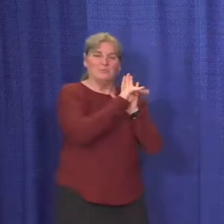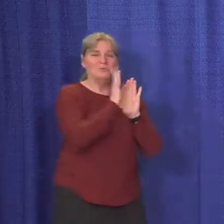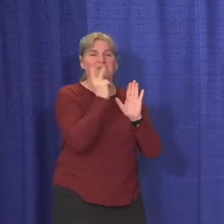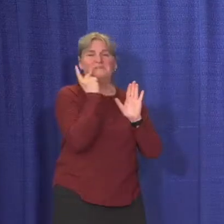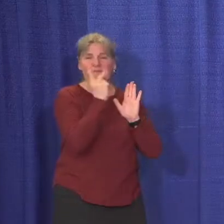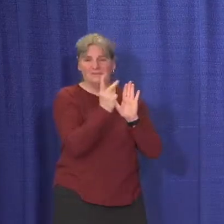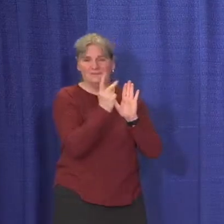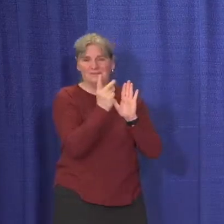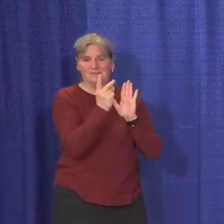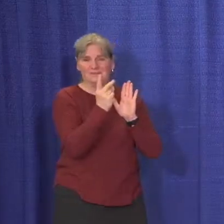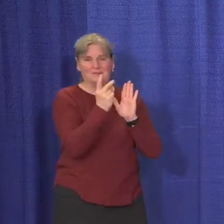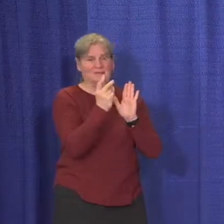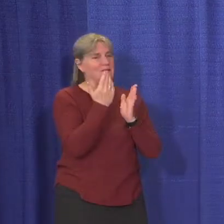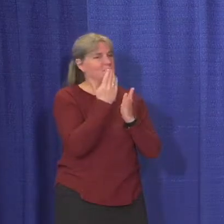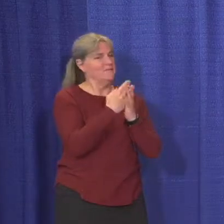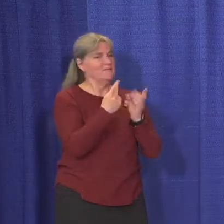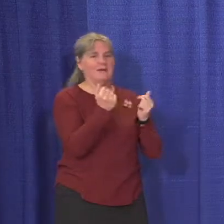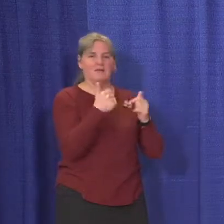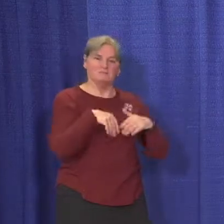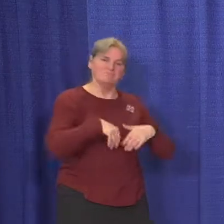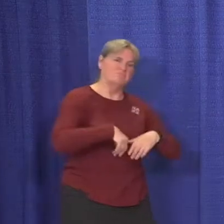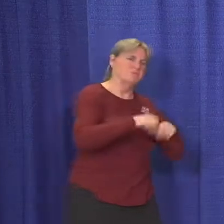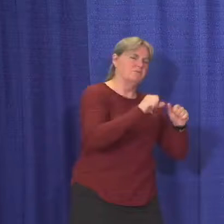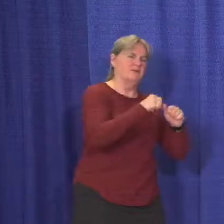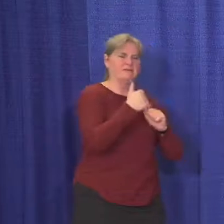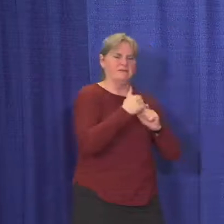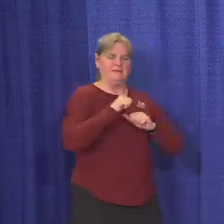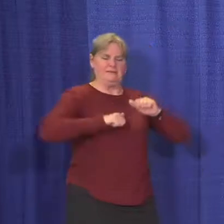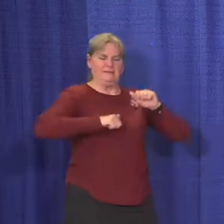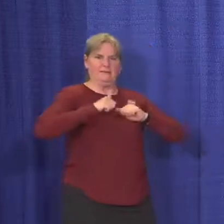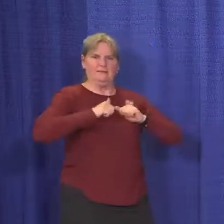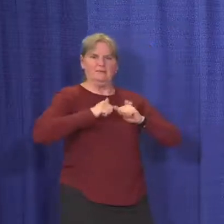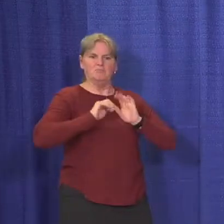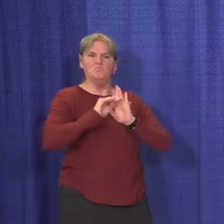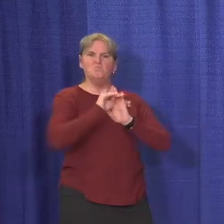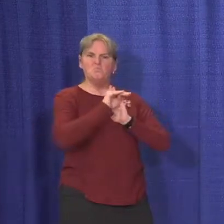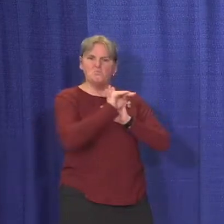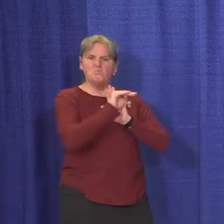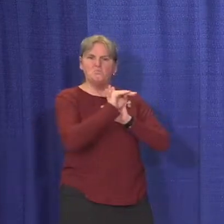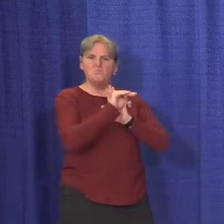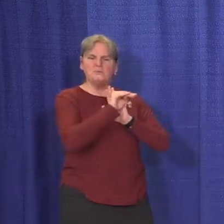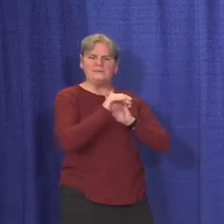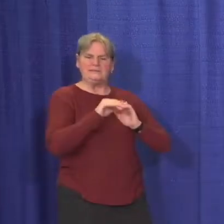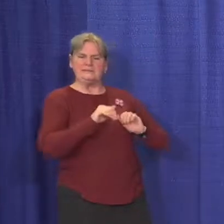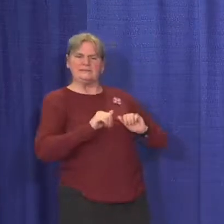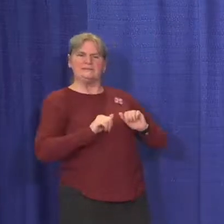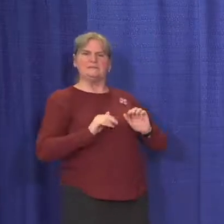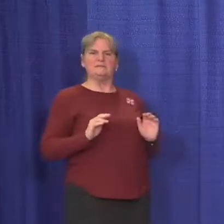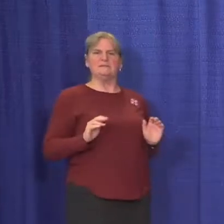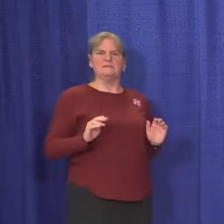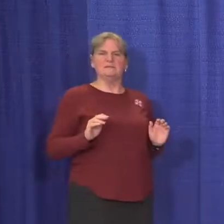flattening of that curve as the uptake amongst those people who